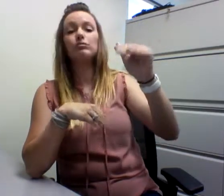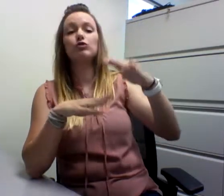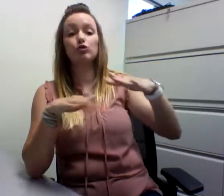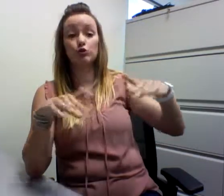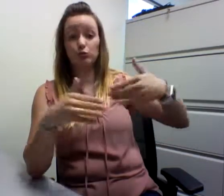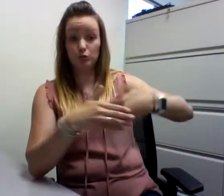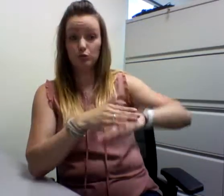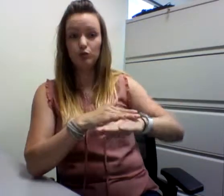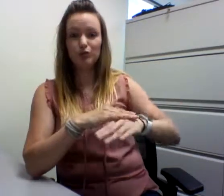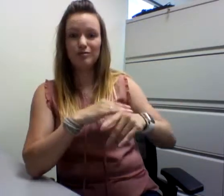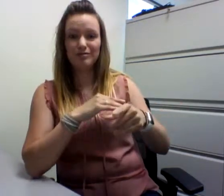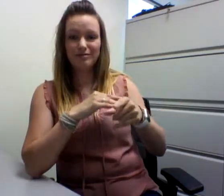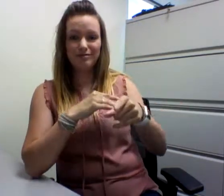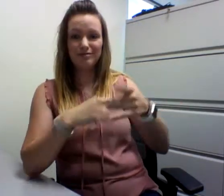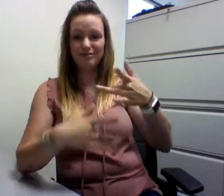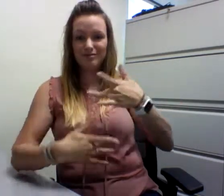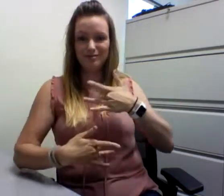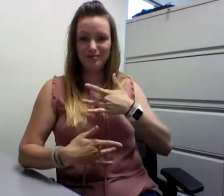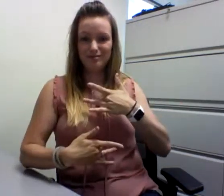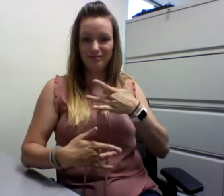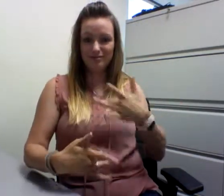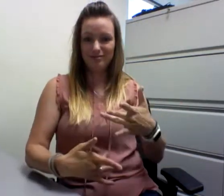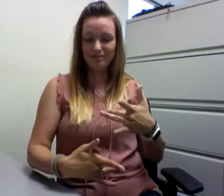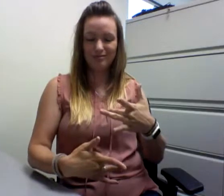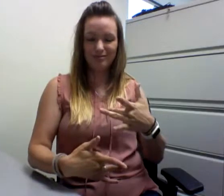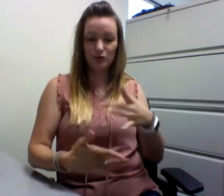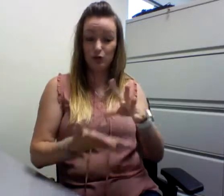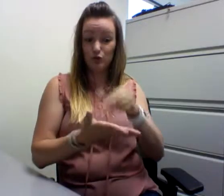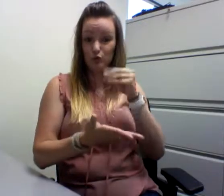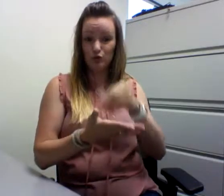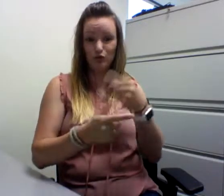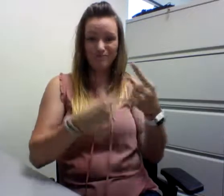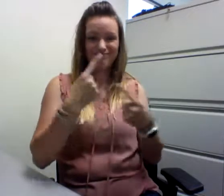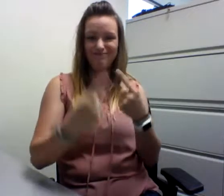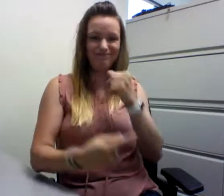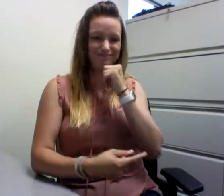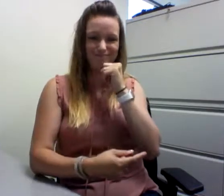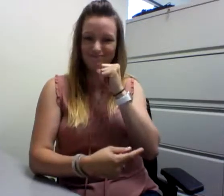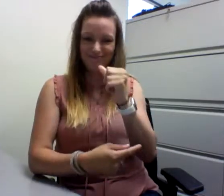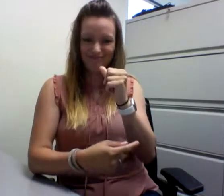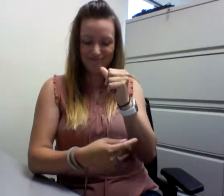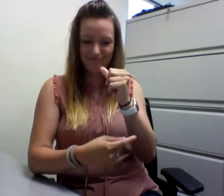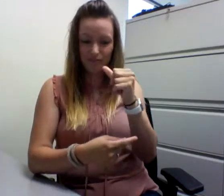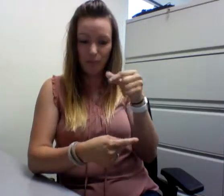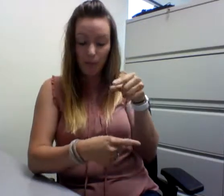As CODAs grow up and have children of their own, those children do not typically learn sign